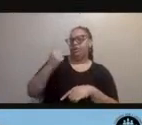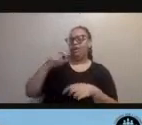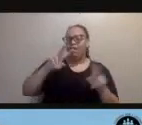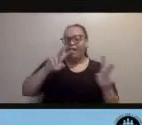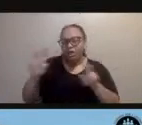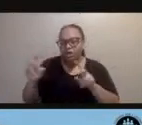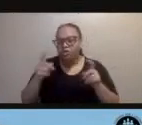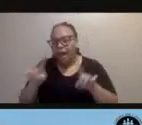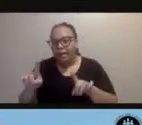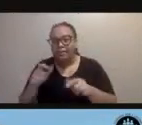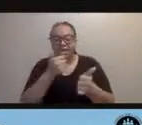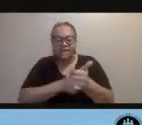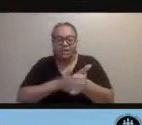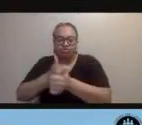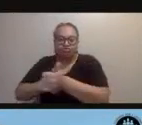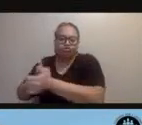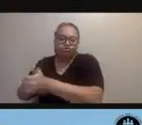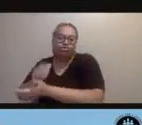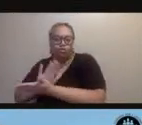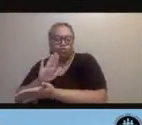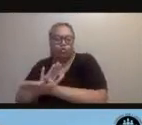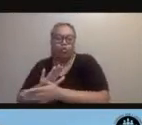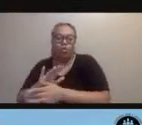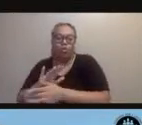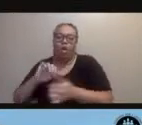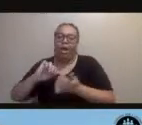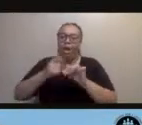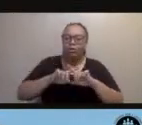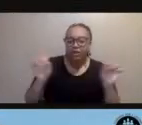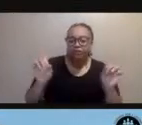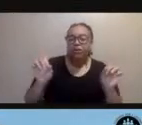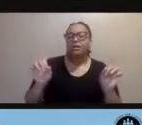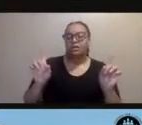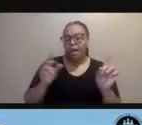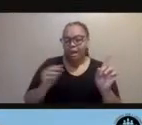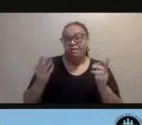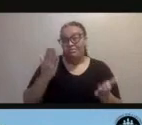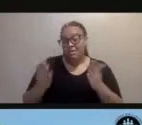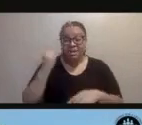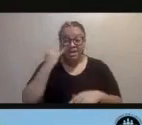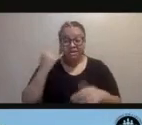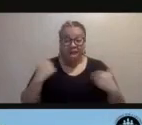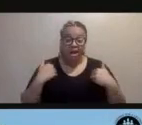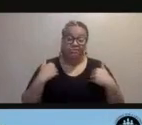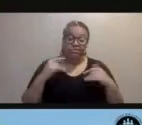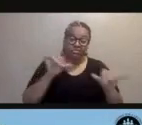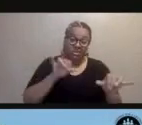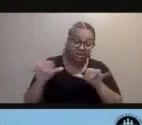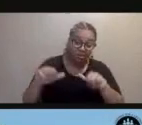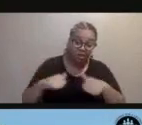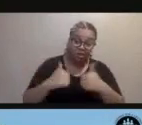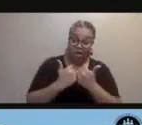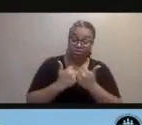I WOULD ASK THEM REALLY WHAT'S GOING ON? TOAND THE ASIAN ISSUES